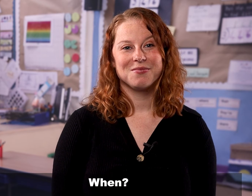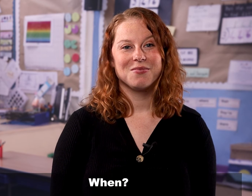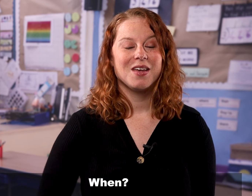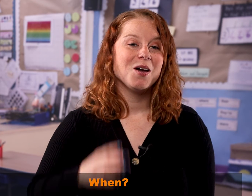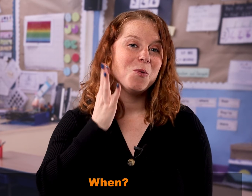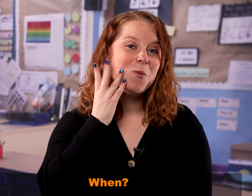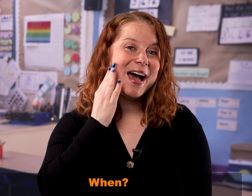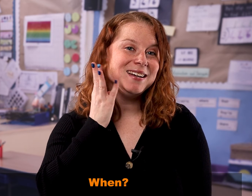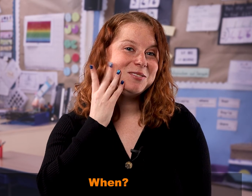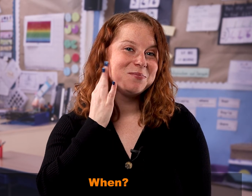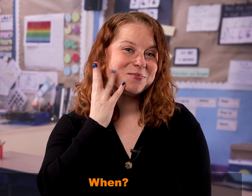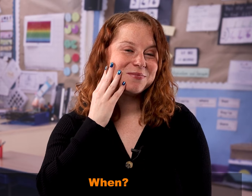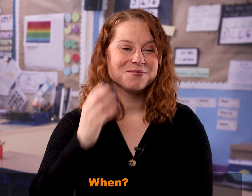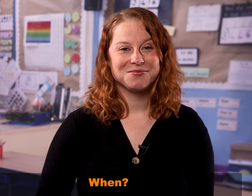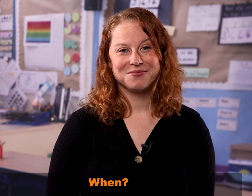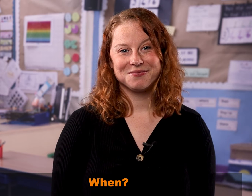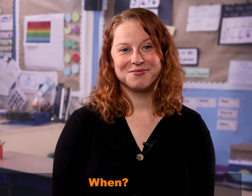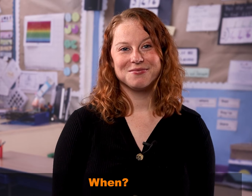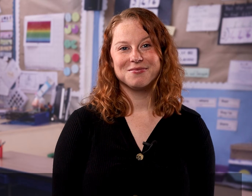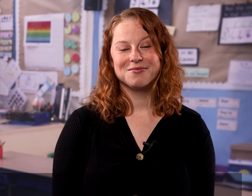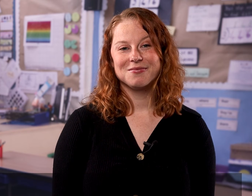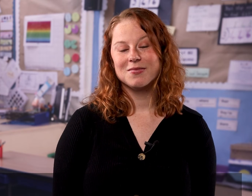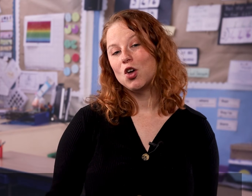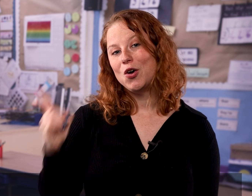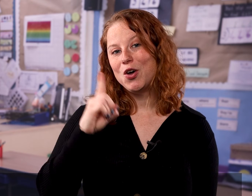Who Who